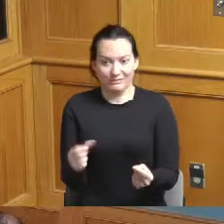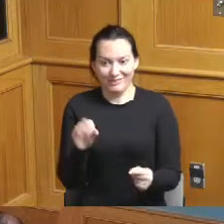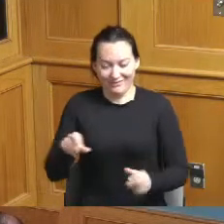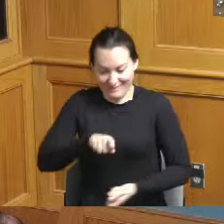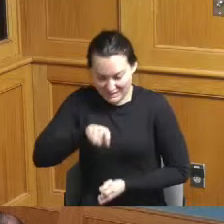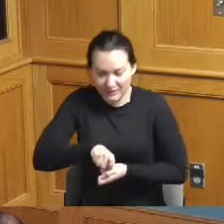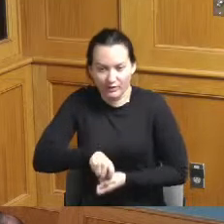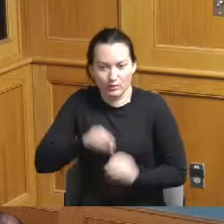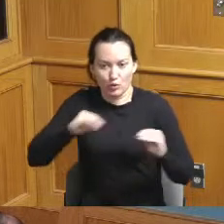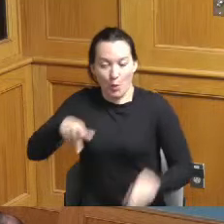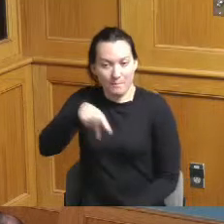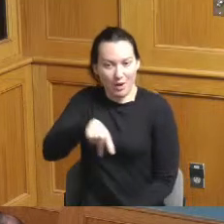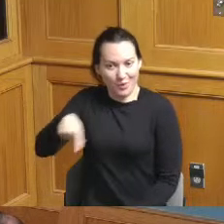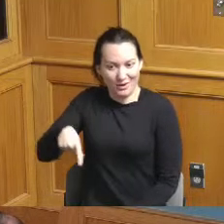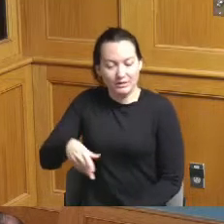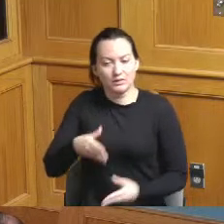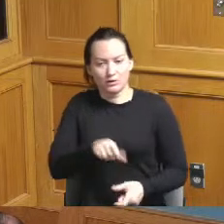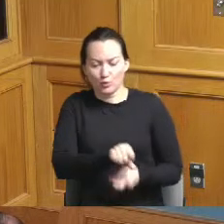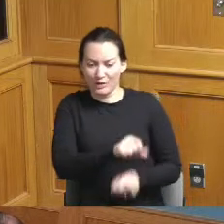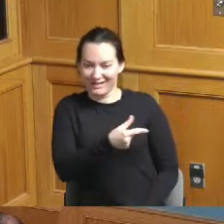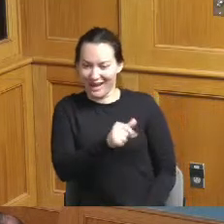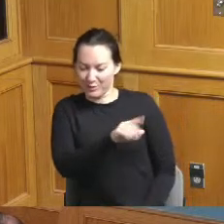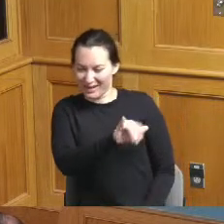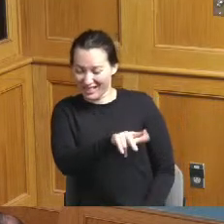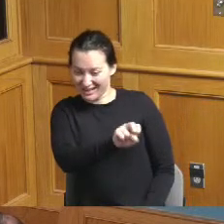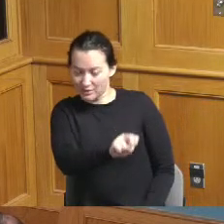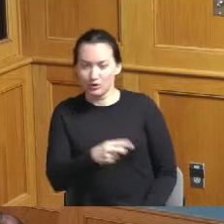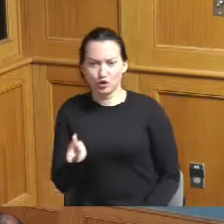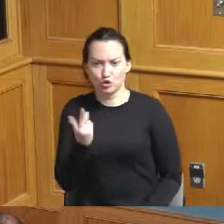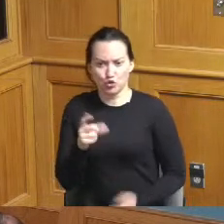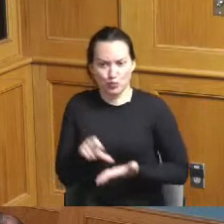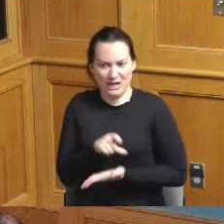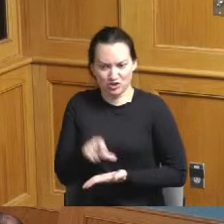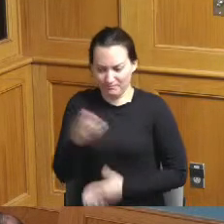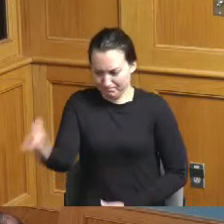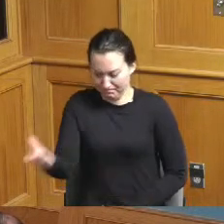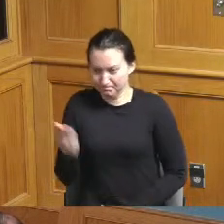a PowerPoint maybe we'll work with Gabrielle to make sure that the two-pager is up on the